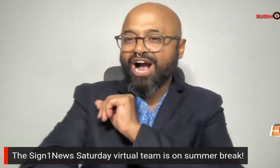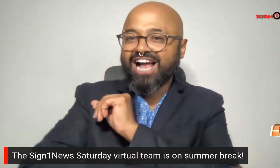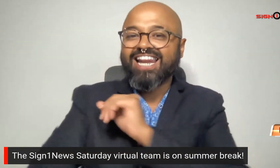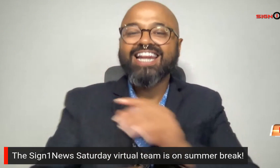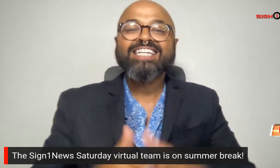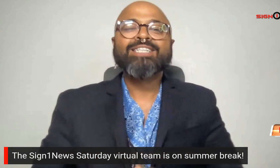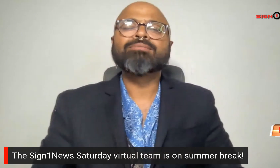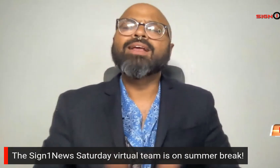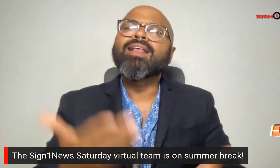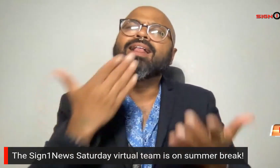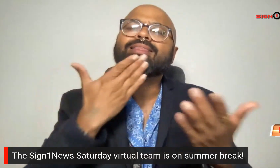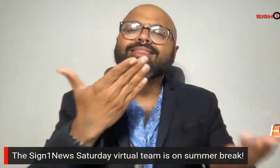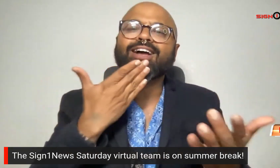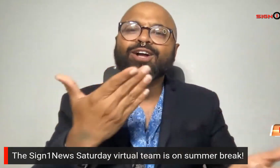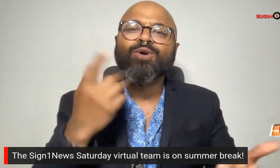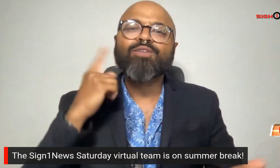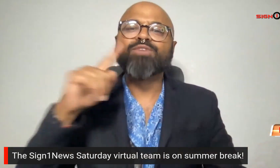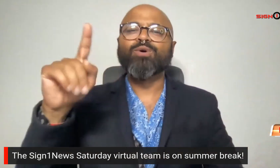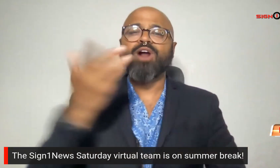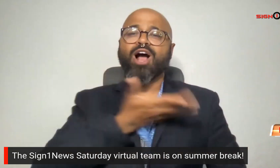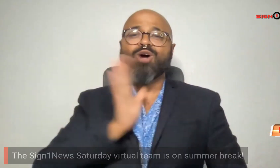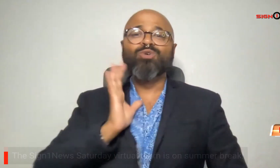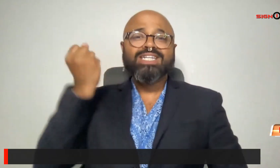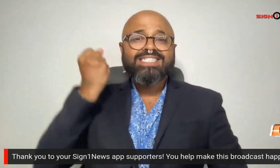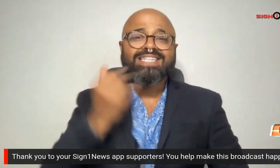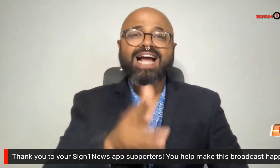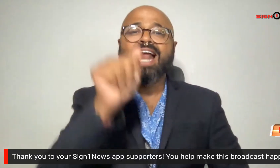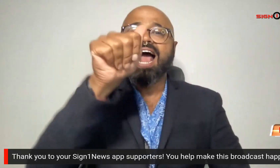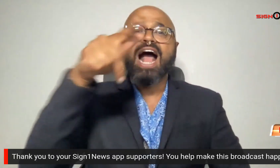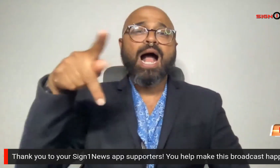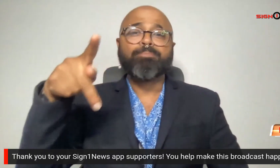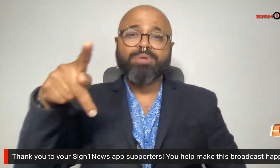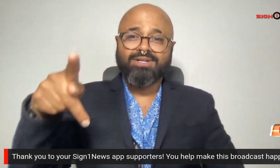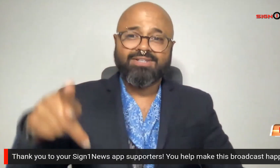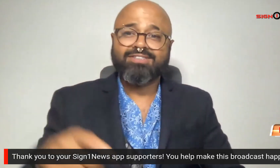virtual show team is taking a break for the summer we'll see you again in the fall